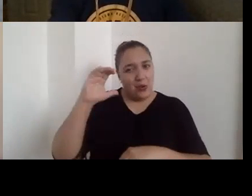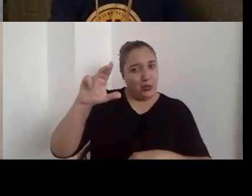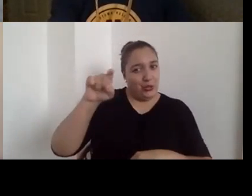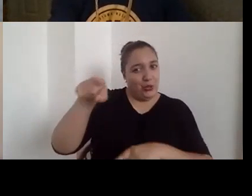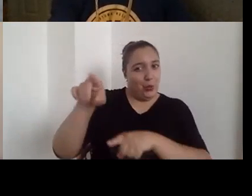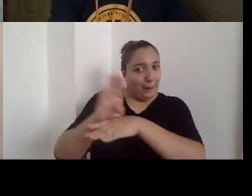I see you.